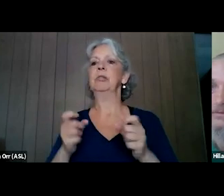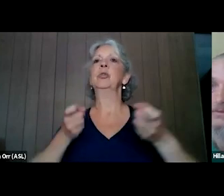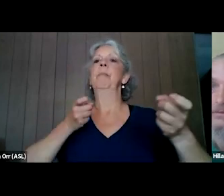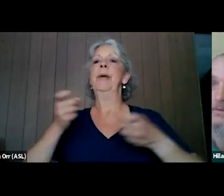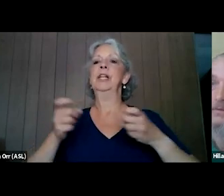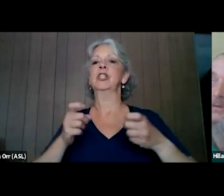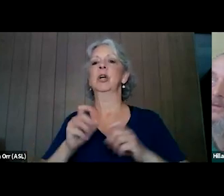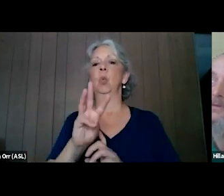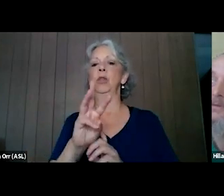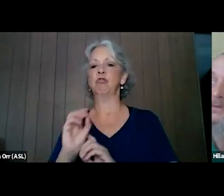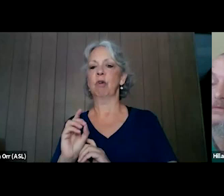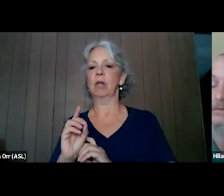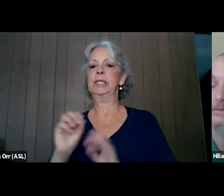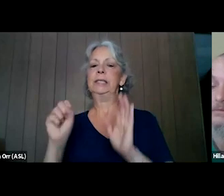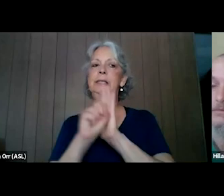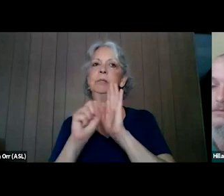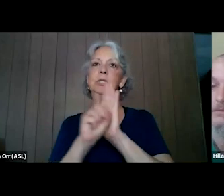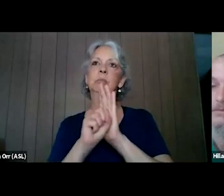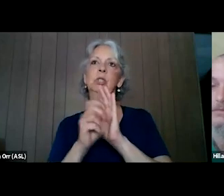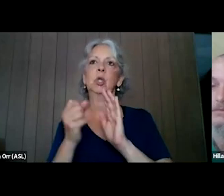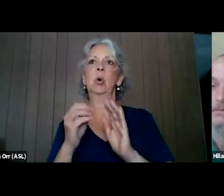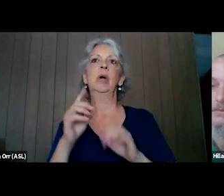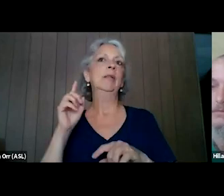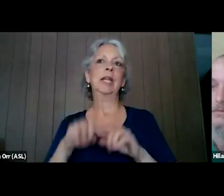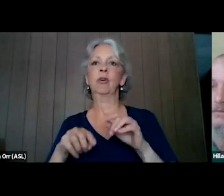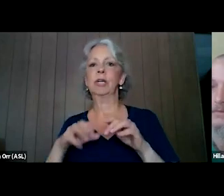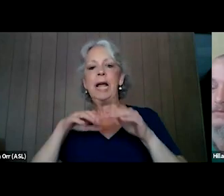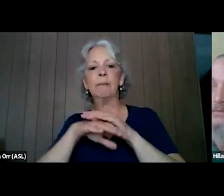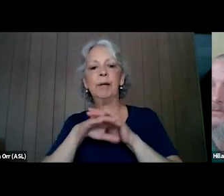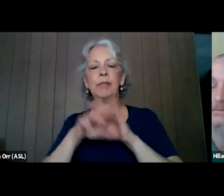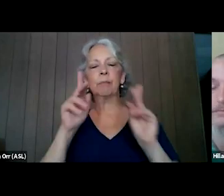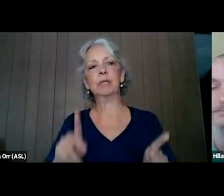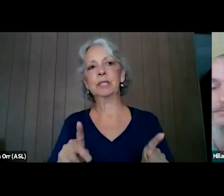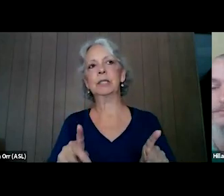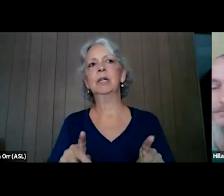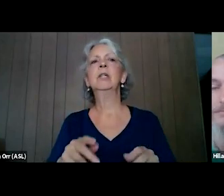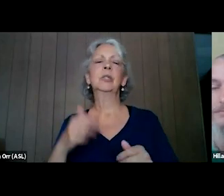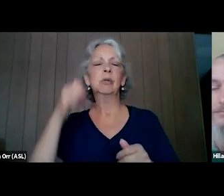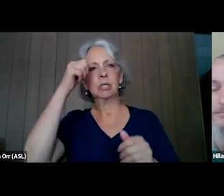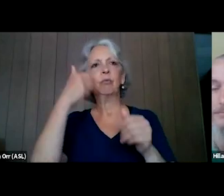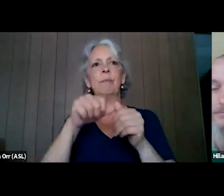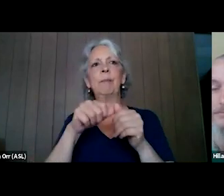an ineffective hospital admission for the person. And so being really mindful of when you send the person to the hospital,